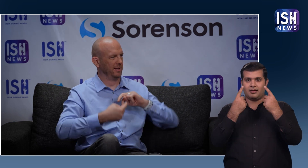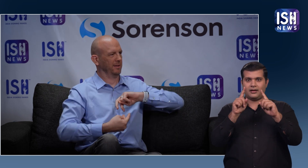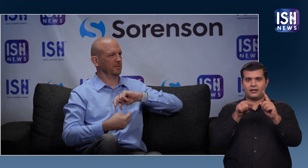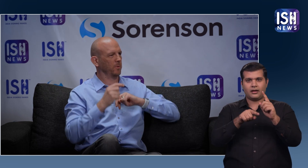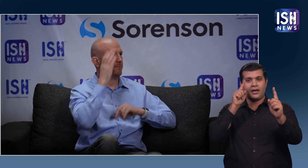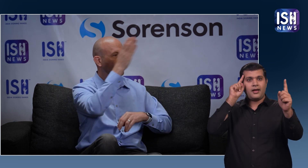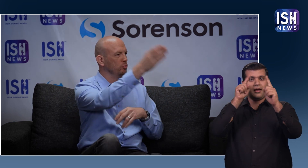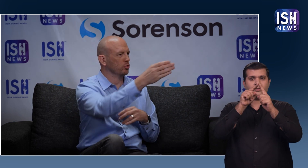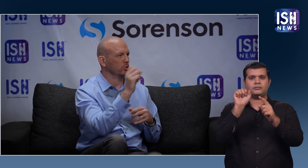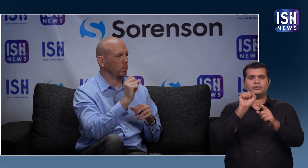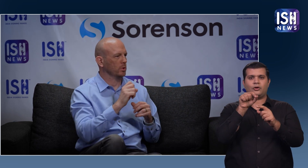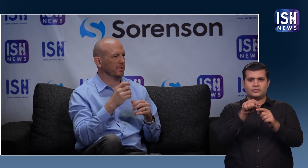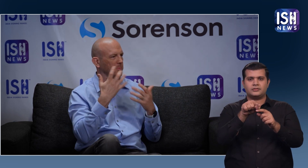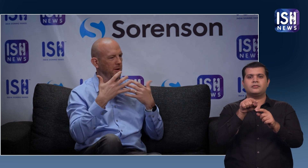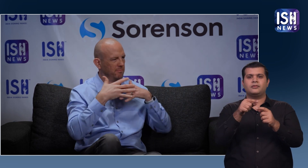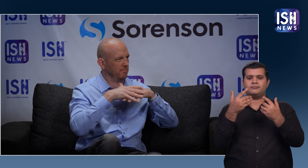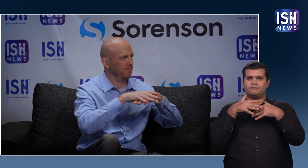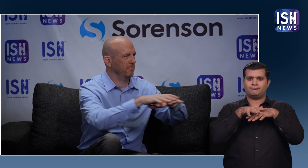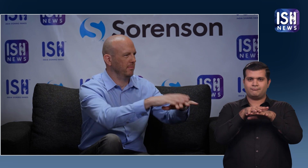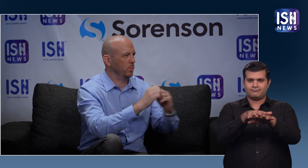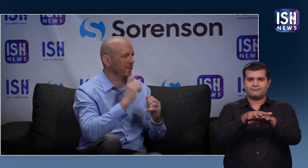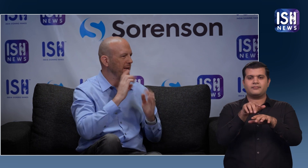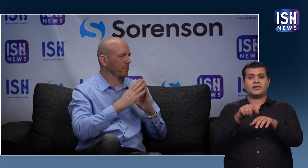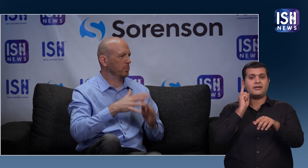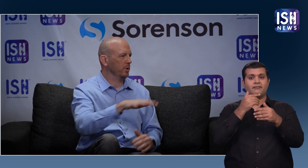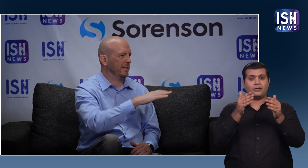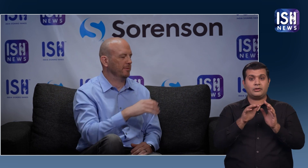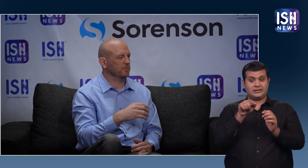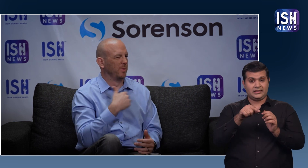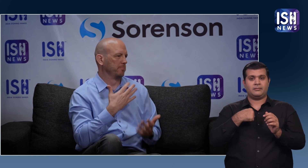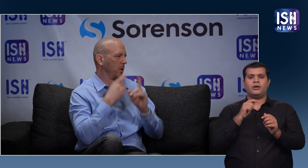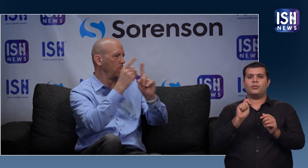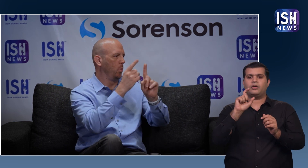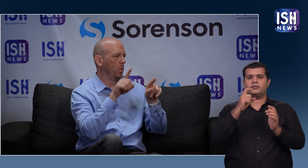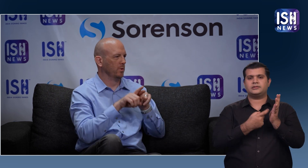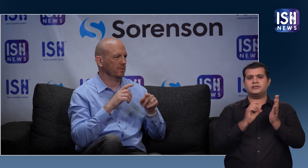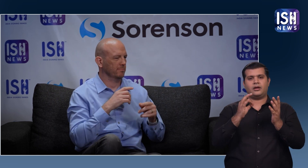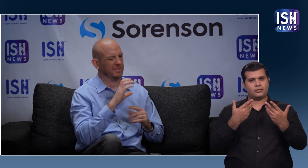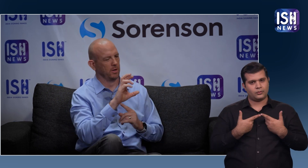so that the company can seamlessly work for the Deaf Community in the future. That's my goal as CRO.